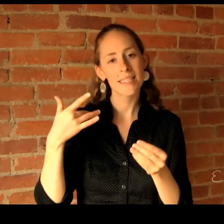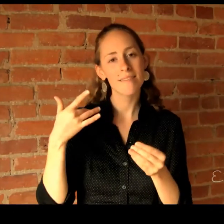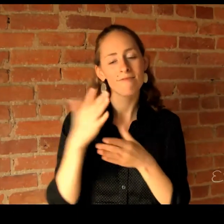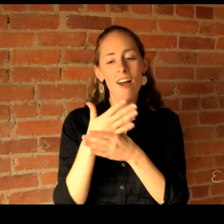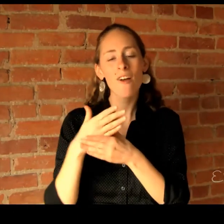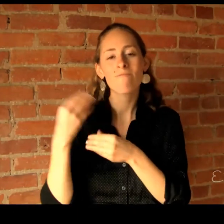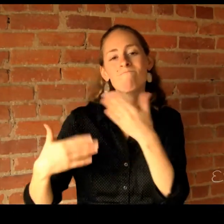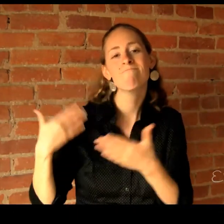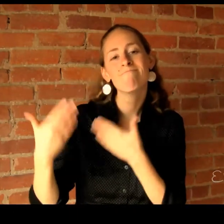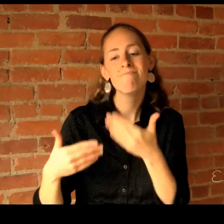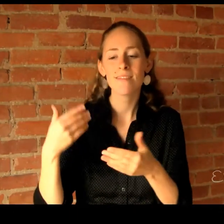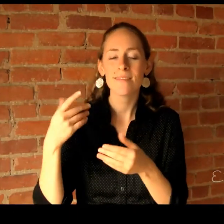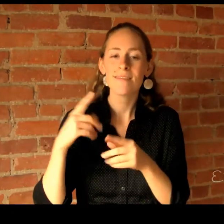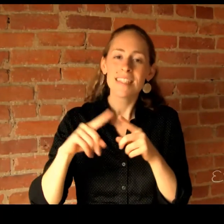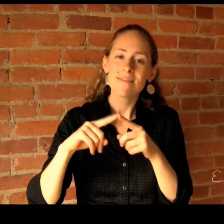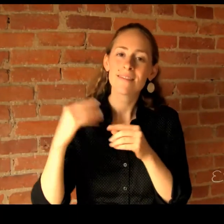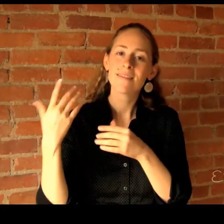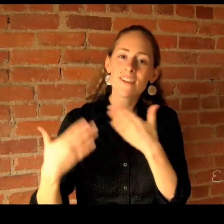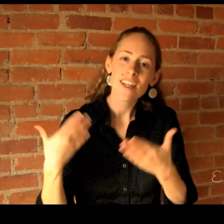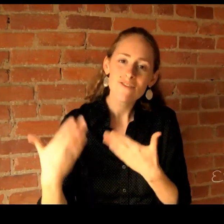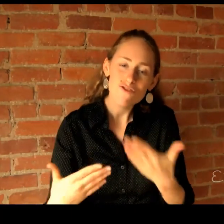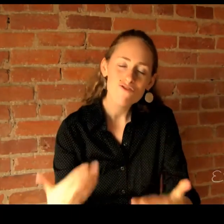with the community. The literature is also passed down from one generation to the next. The outsiders